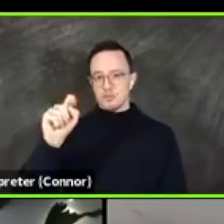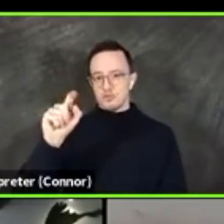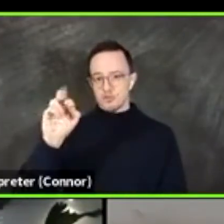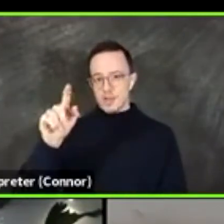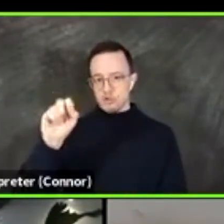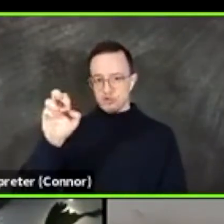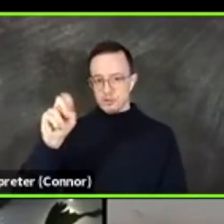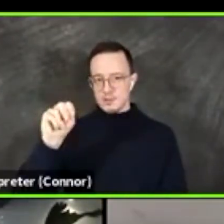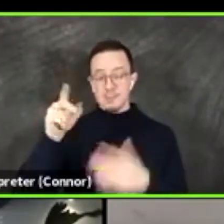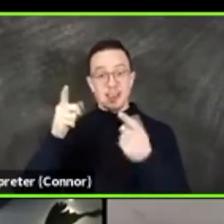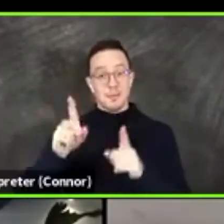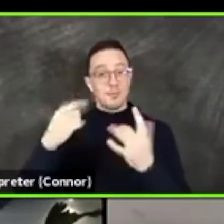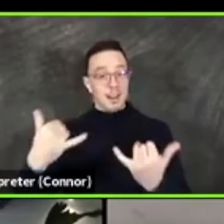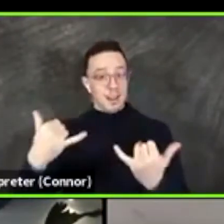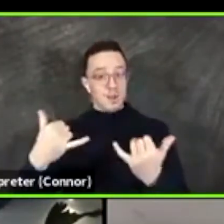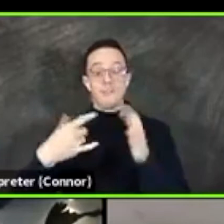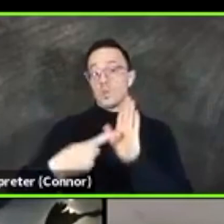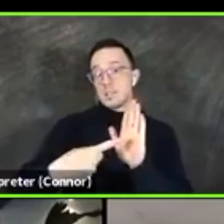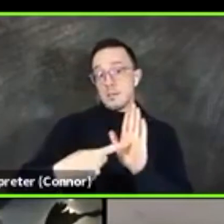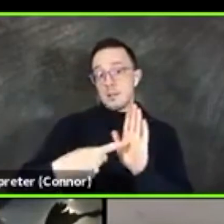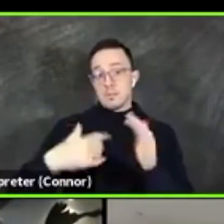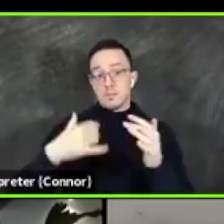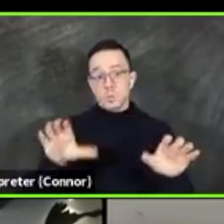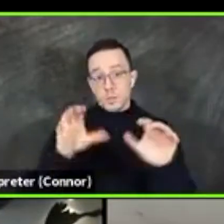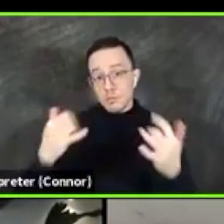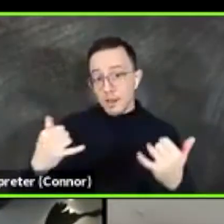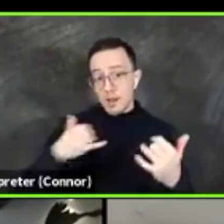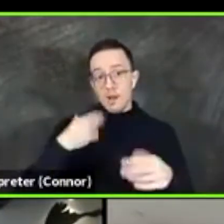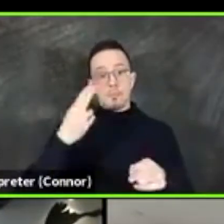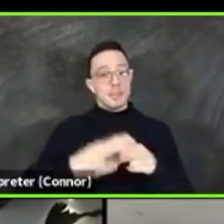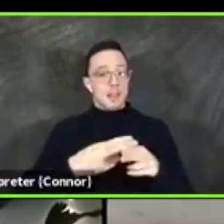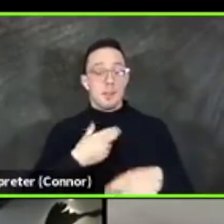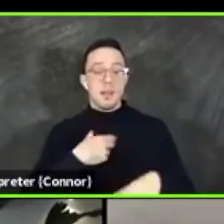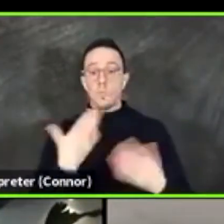FOR EXAMPLE, WHAT I'M DOING NOW, LIKE, I'M NAMING MY IMAGE IS BEING USED.